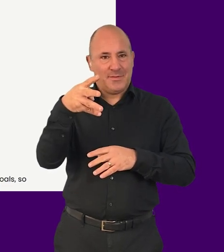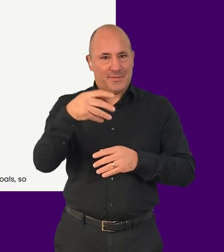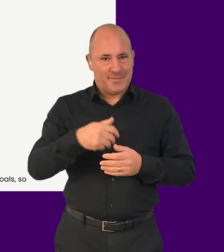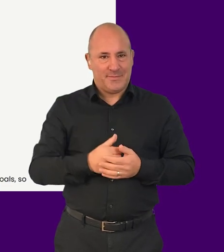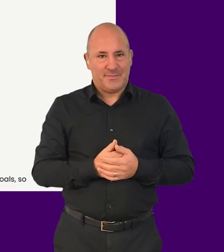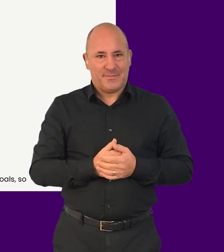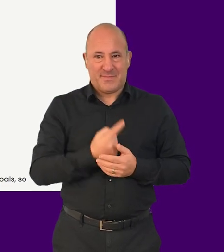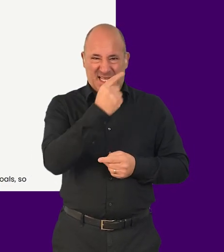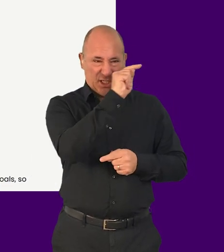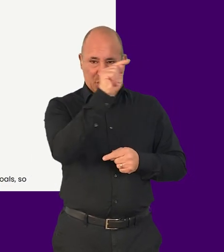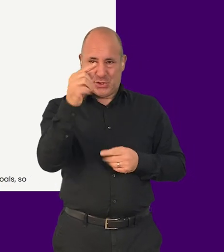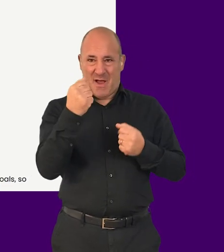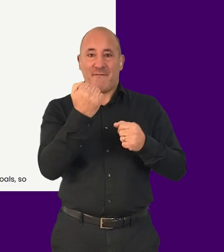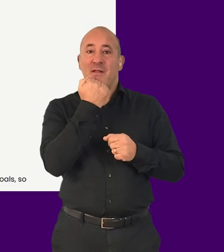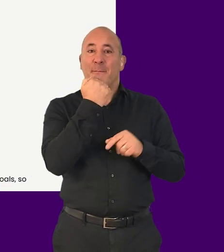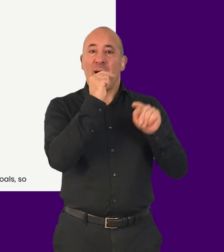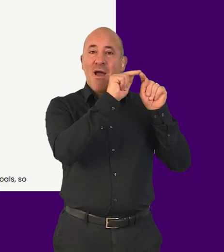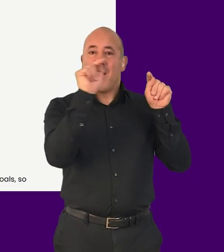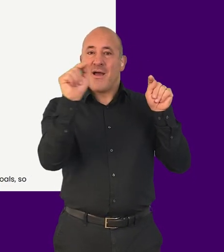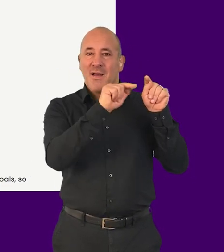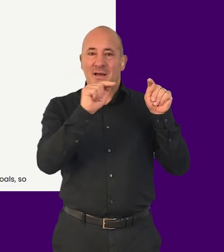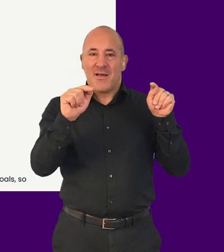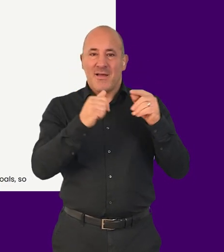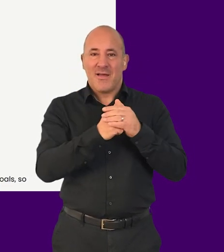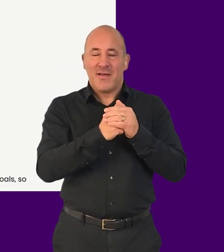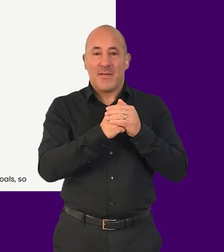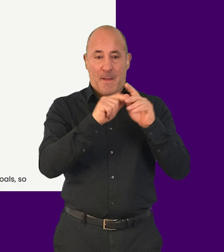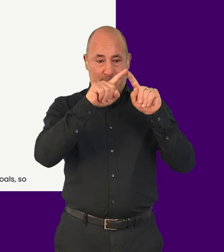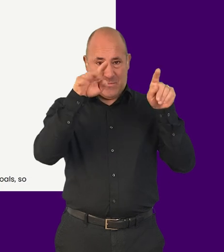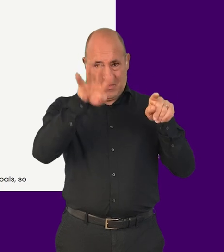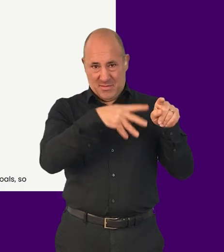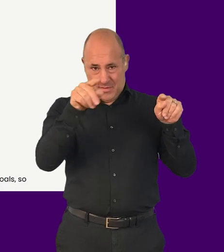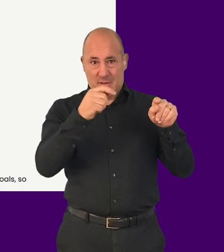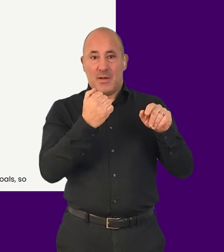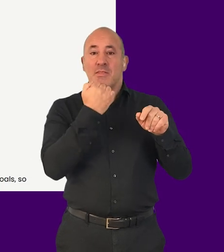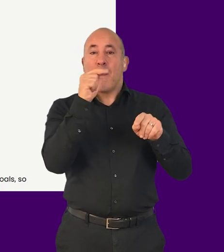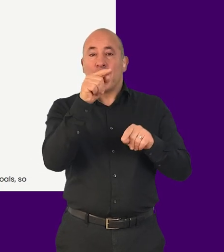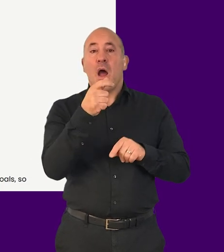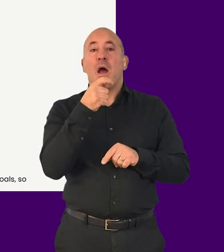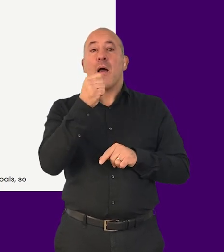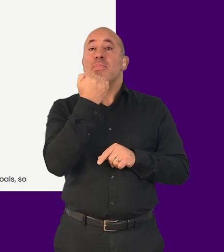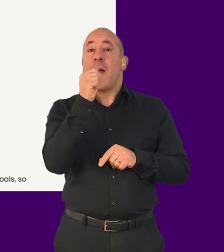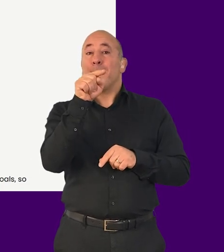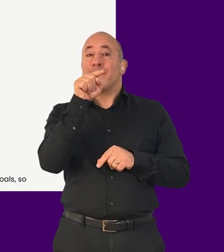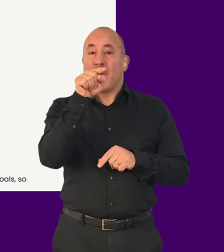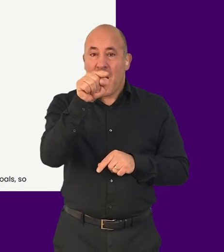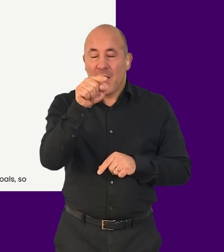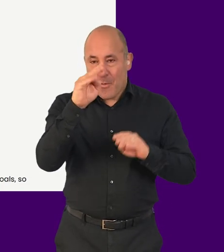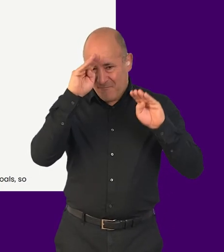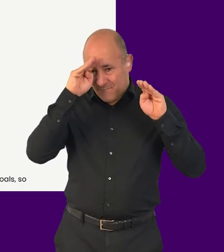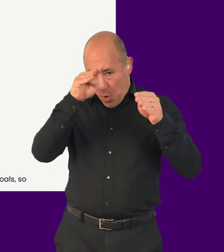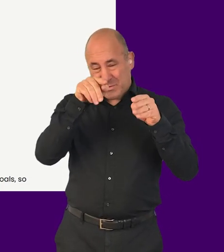Each box has a number. By saying a number in a box, the grid focuses on that part of the page.